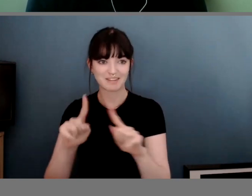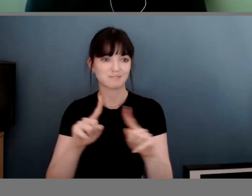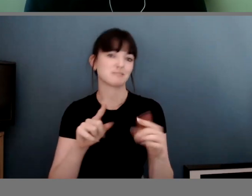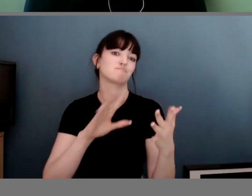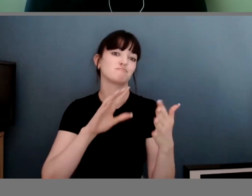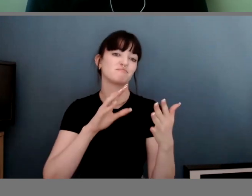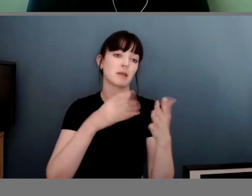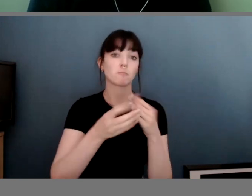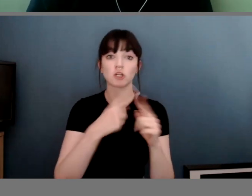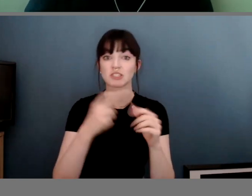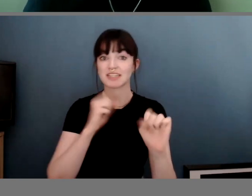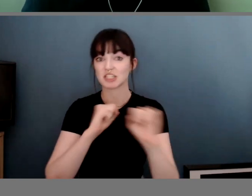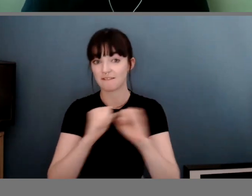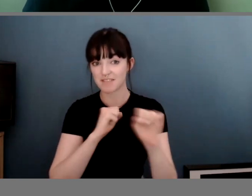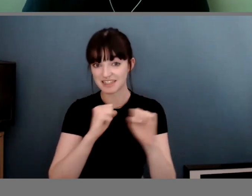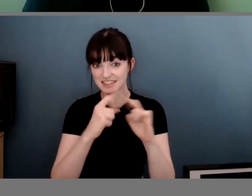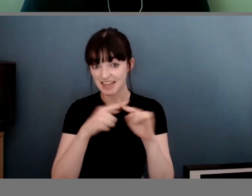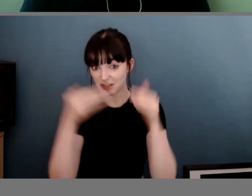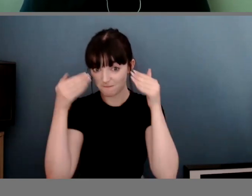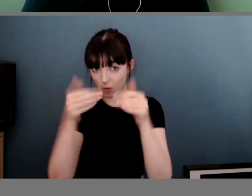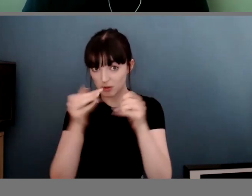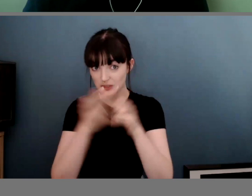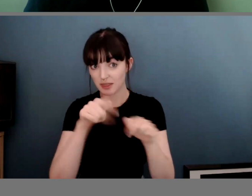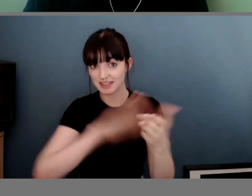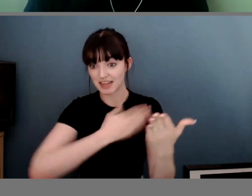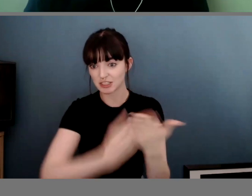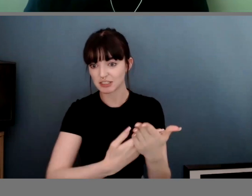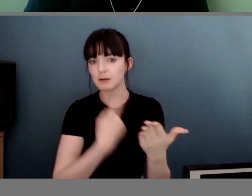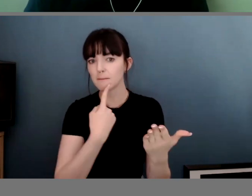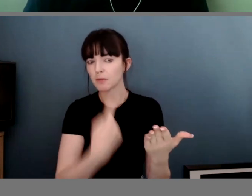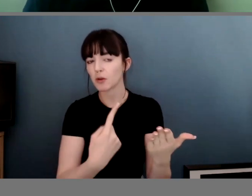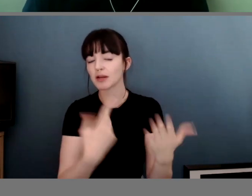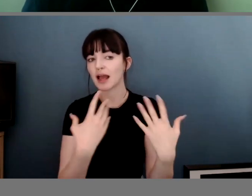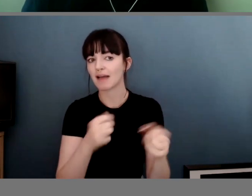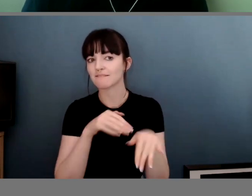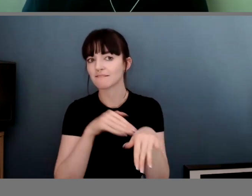the piece of legislation. However, it does have implications for the built environment. Because